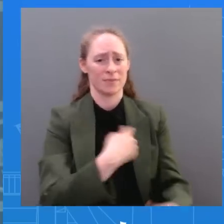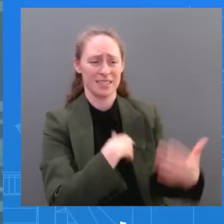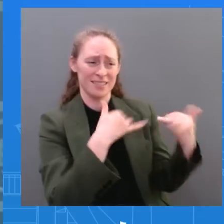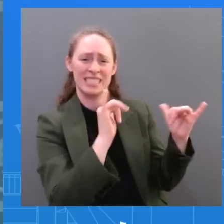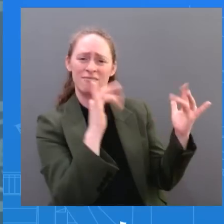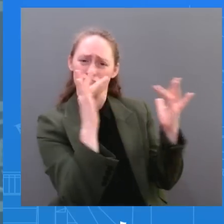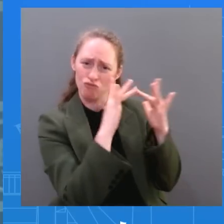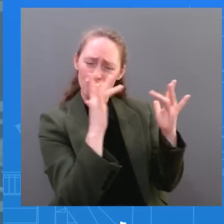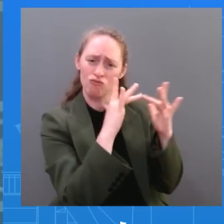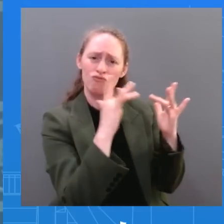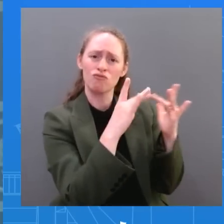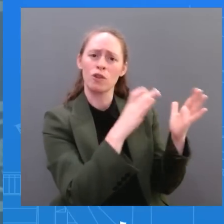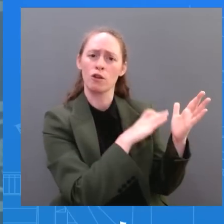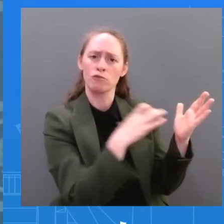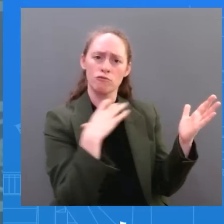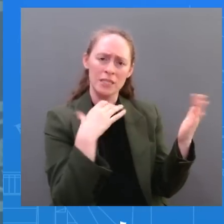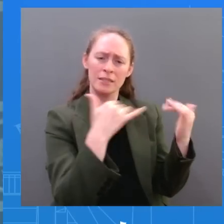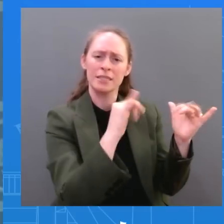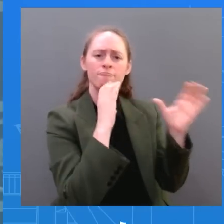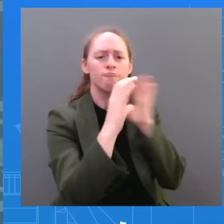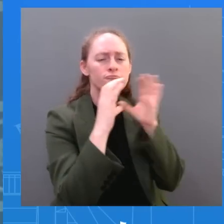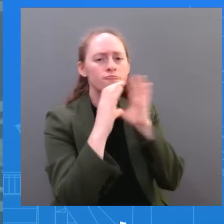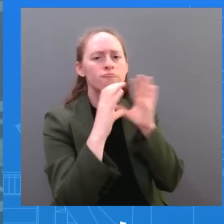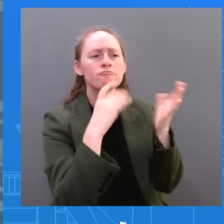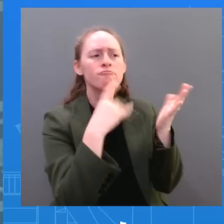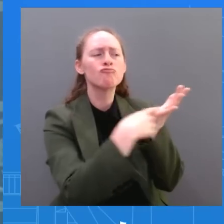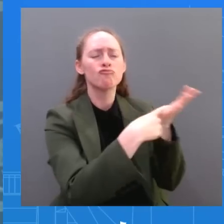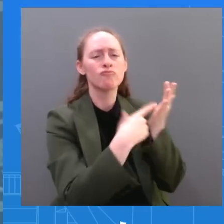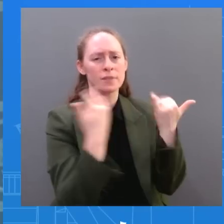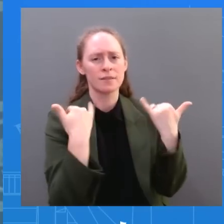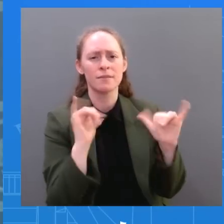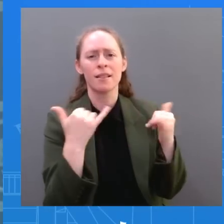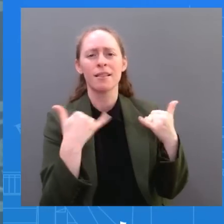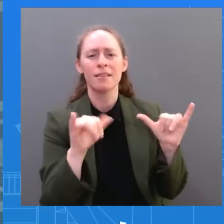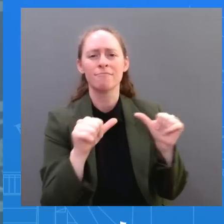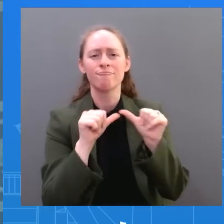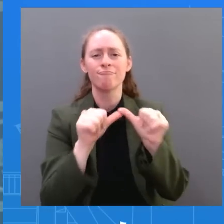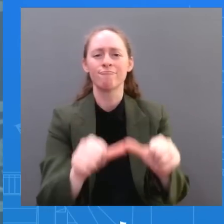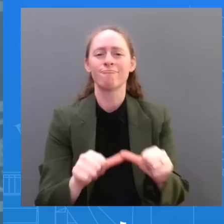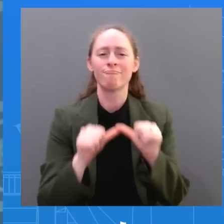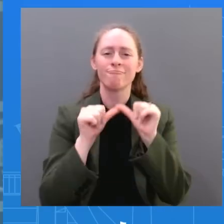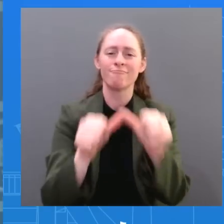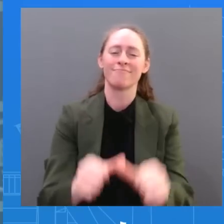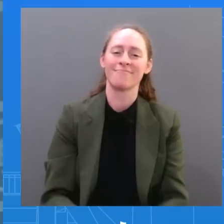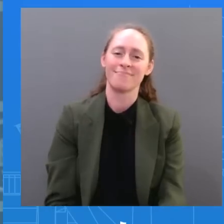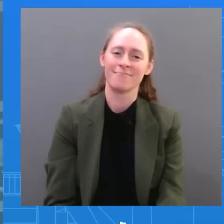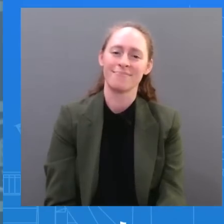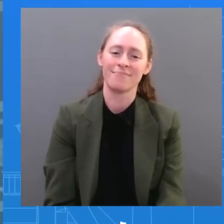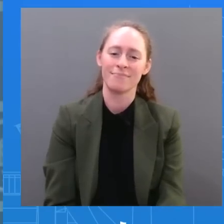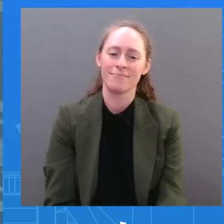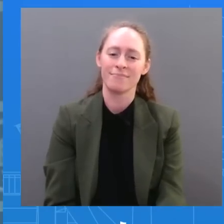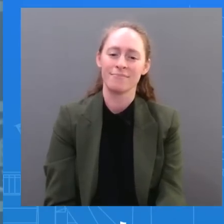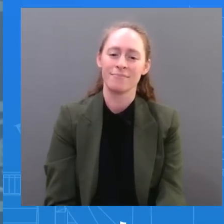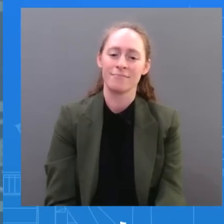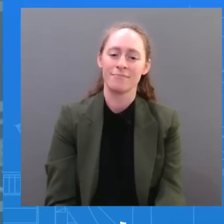that are important to the American public. And so, we will continue to have those conversations. The Press: Is it my turn now?